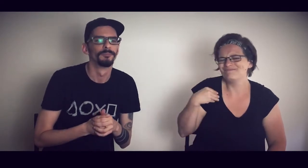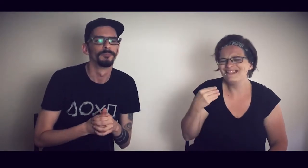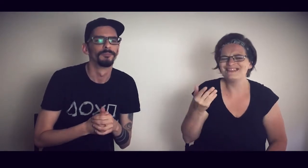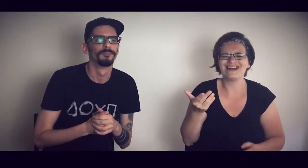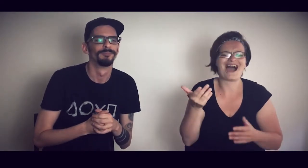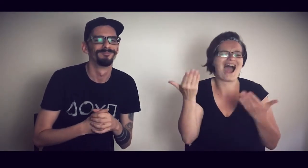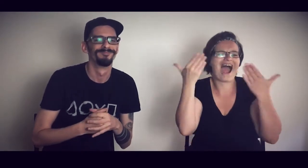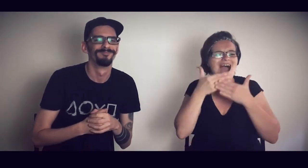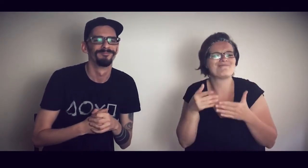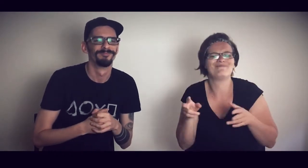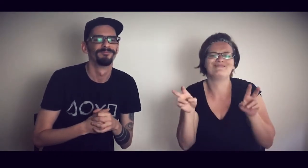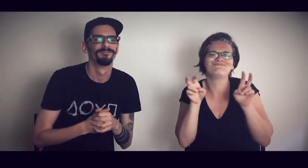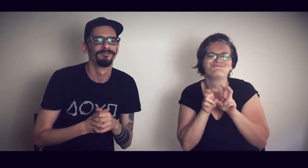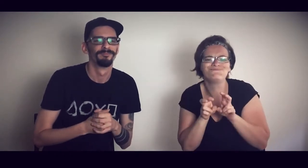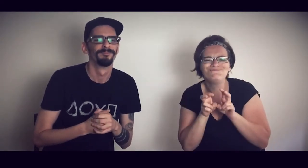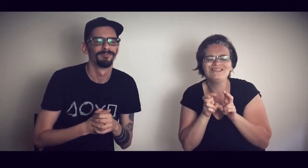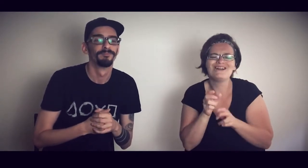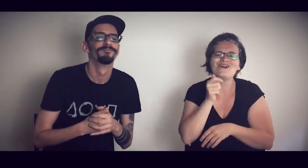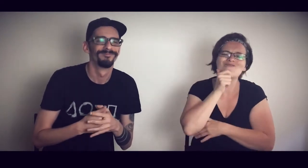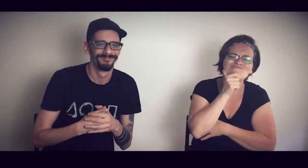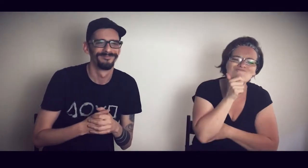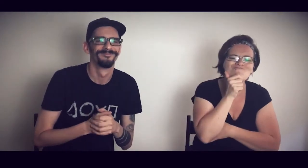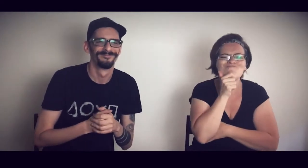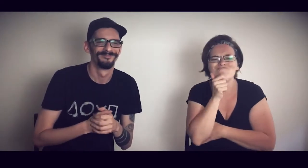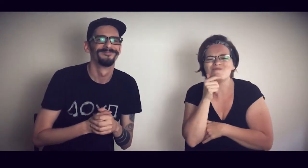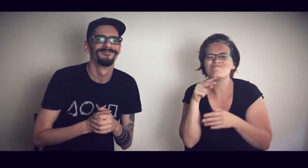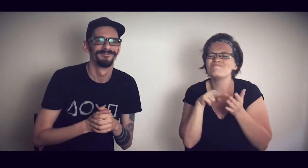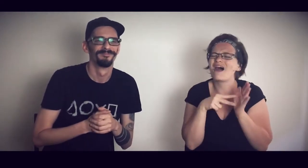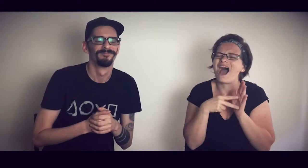One evening we sat together and thought about